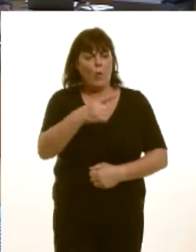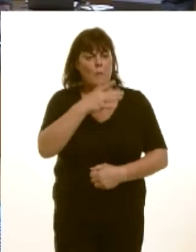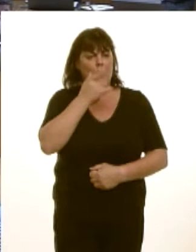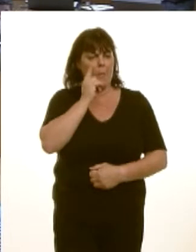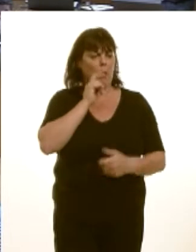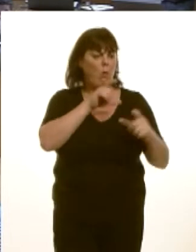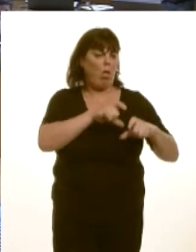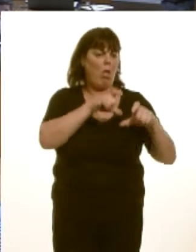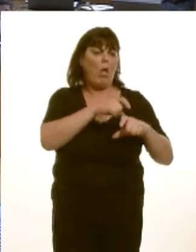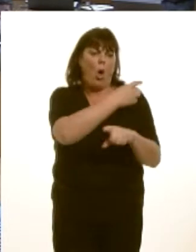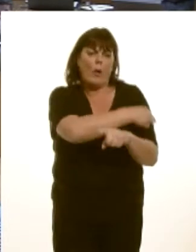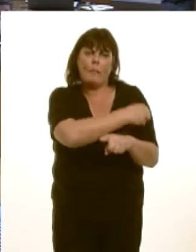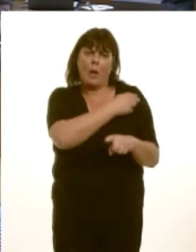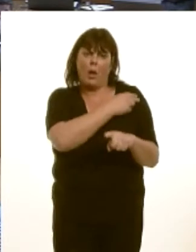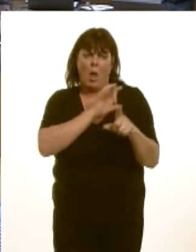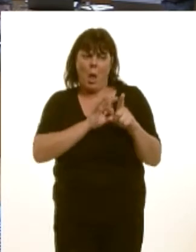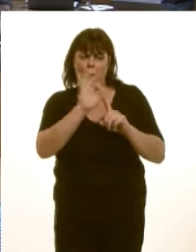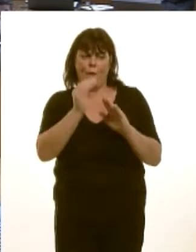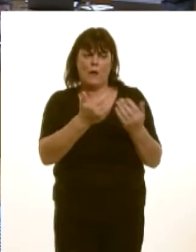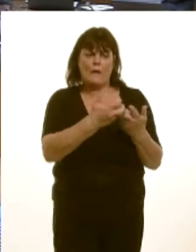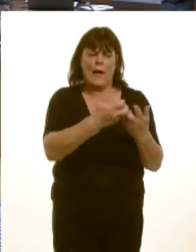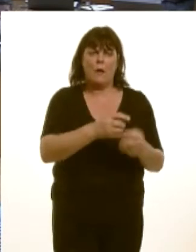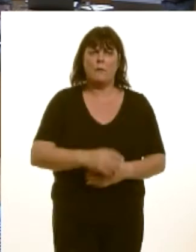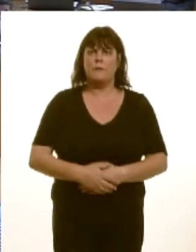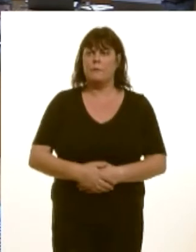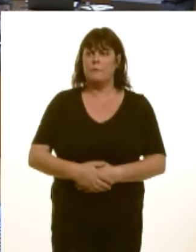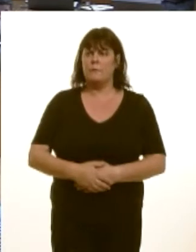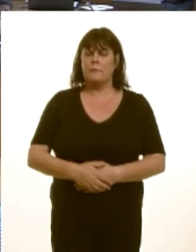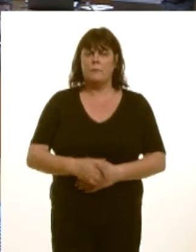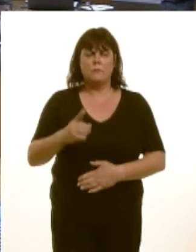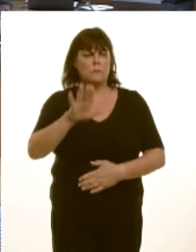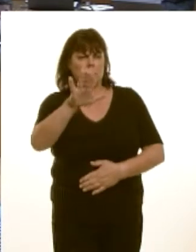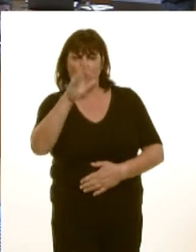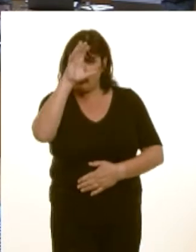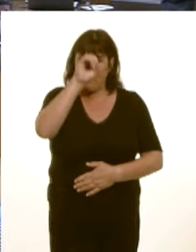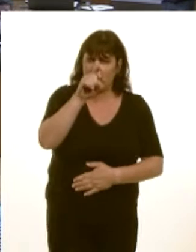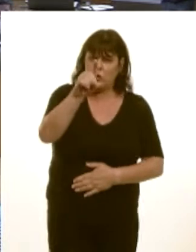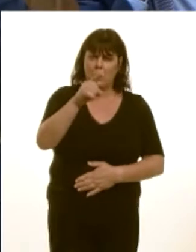Carwyn Jones: First of all, the Member gives the impression that delayed transfers of care have increased. They have not increased. They have gone down in reality.